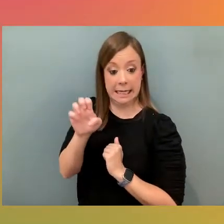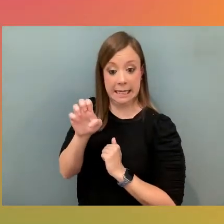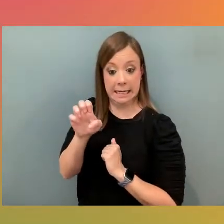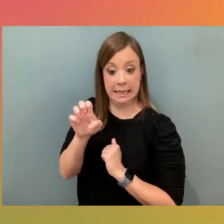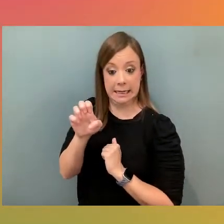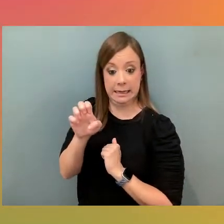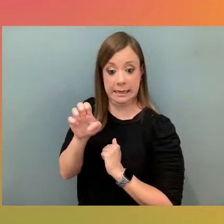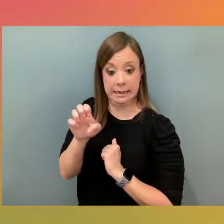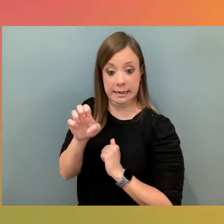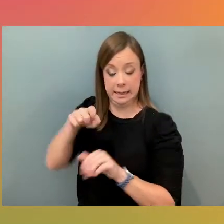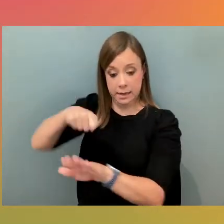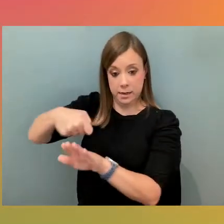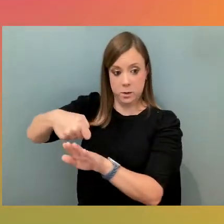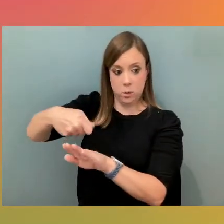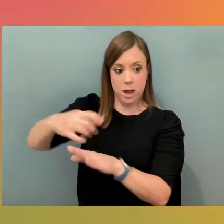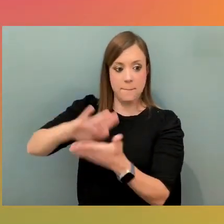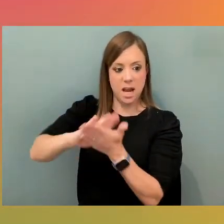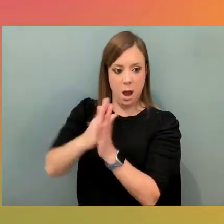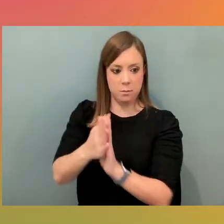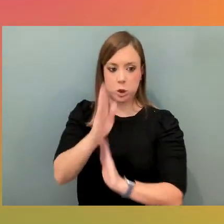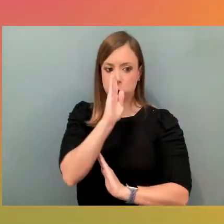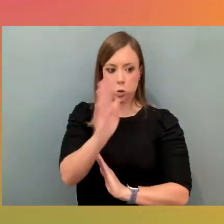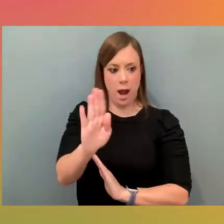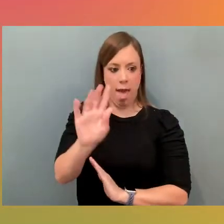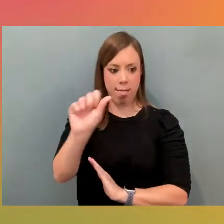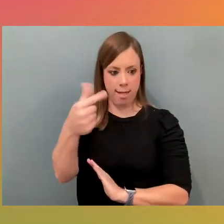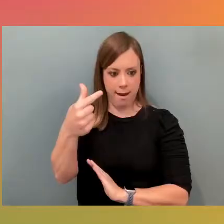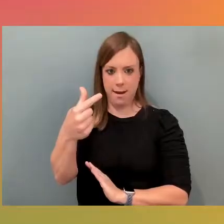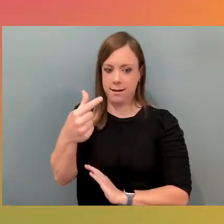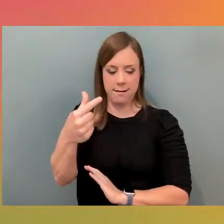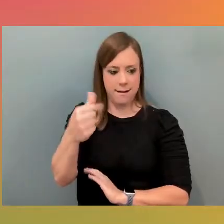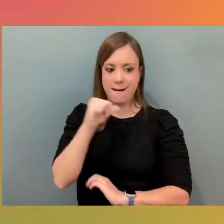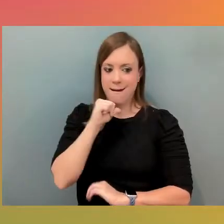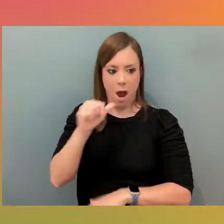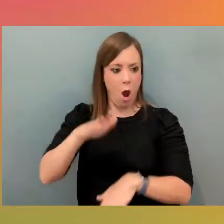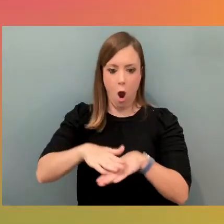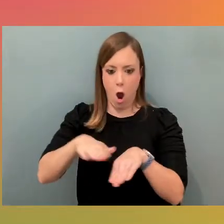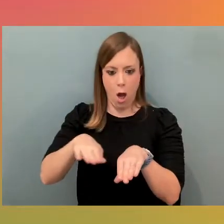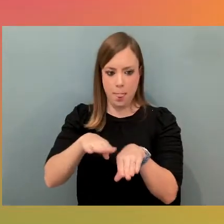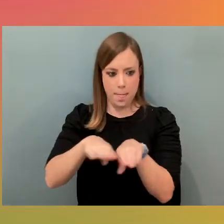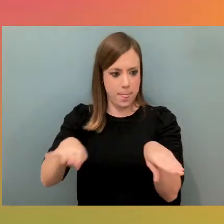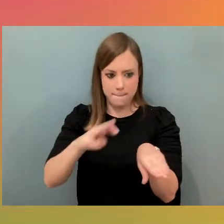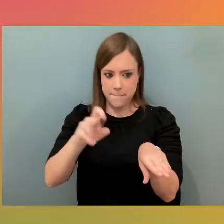LIFT THE BACK KNEE UP AND OFF